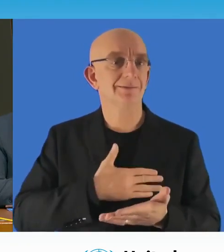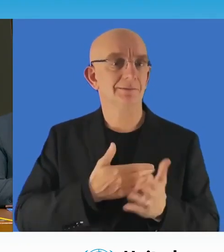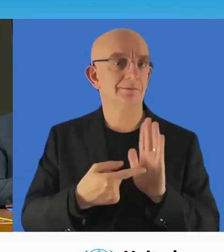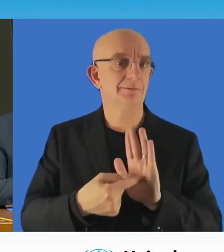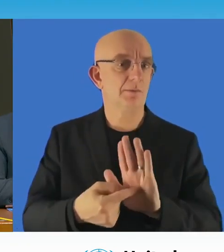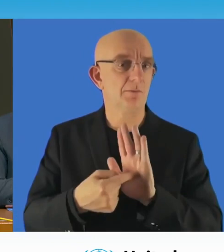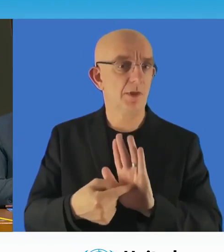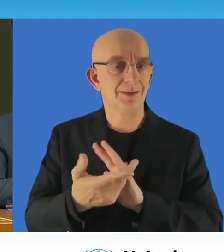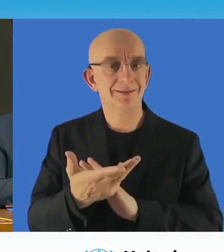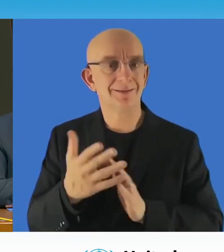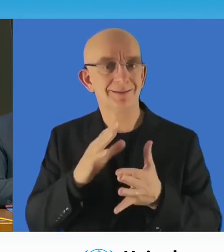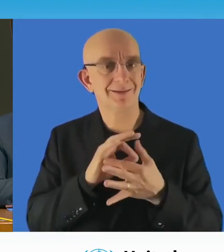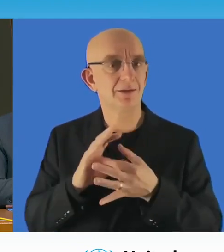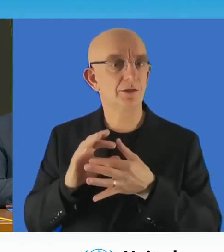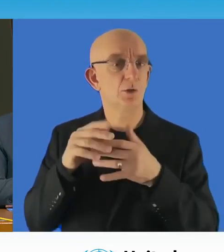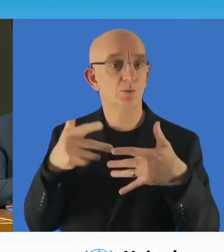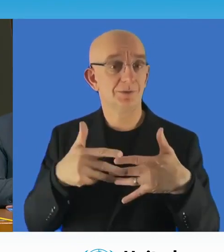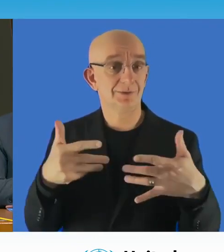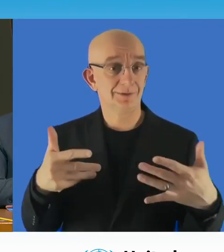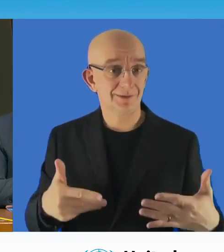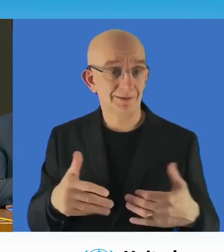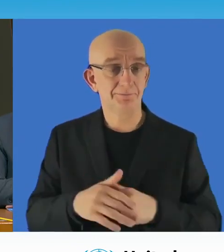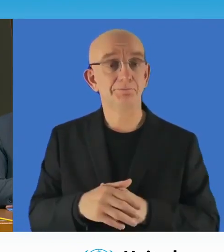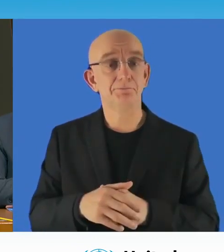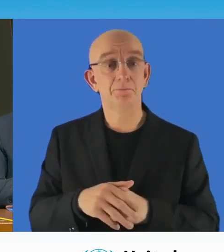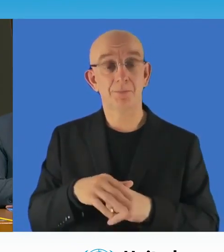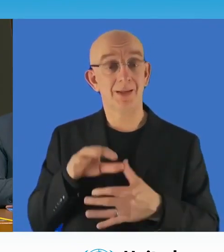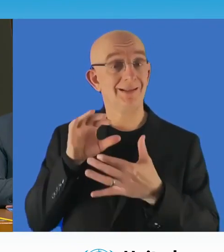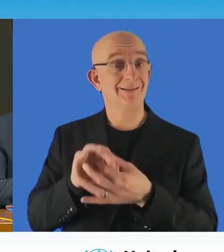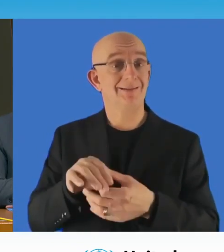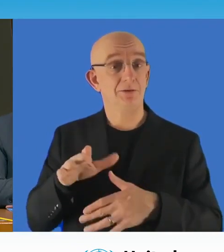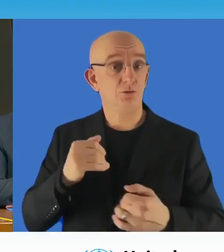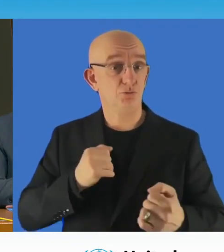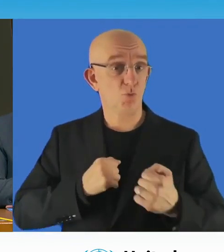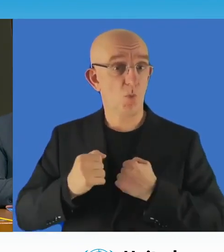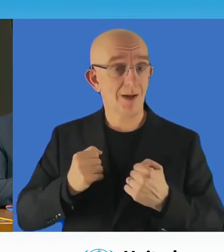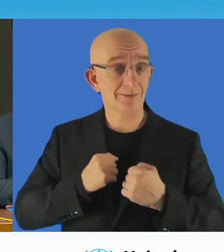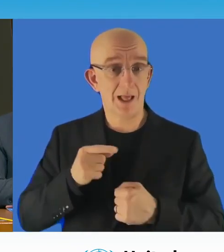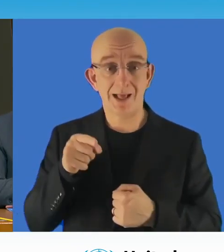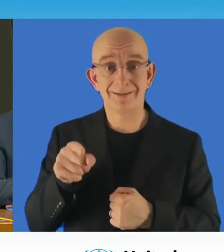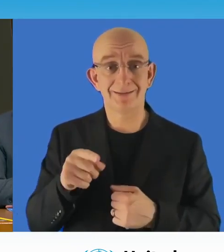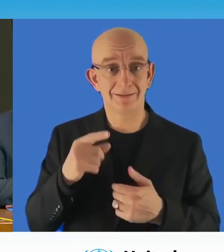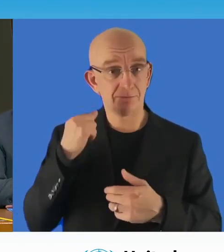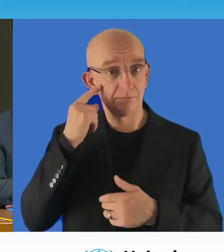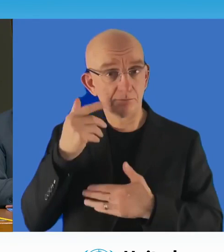this initiative the knowledge Hub has dedicated knowledge has a dedicated knowledge repository